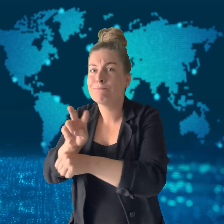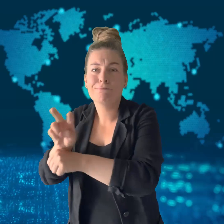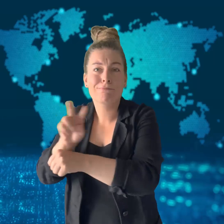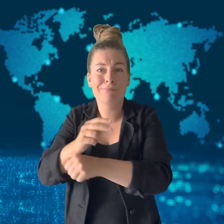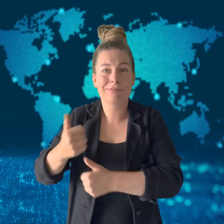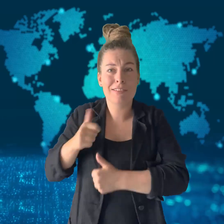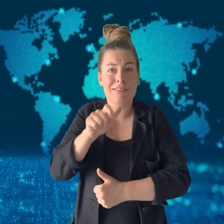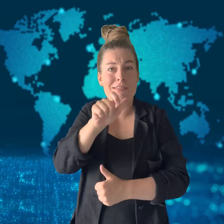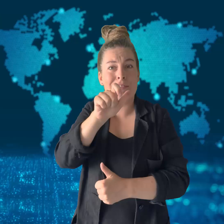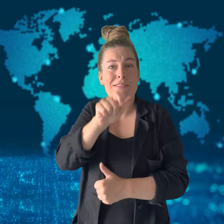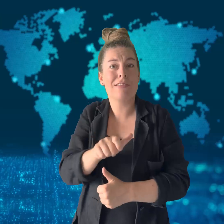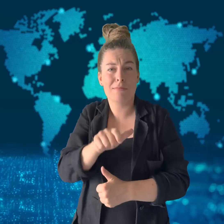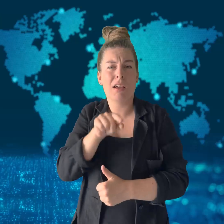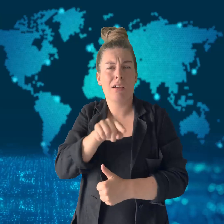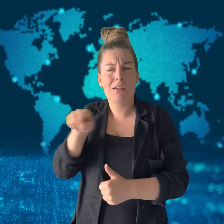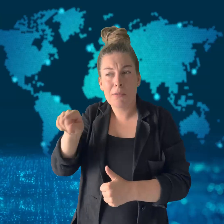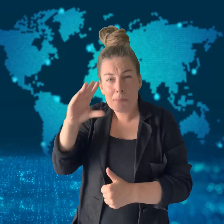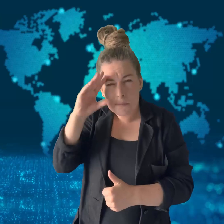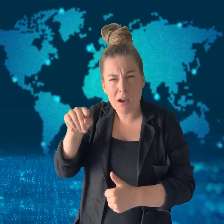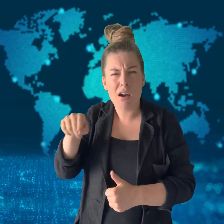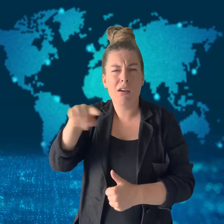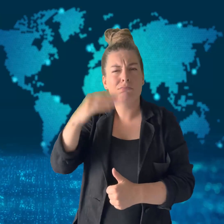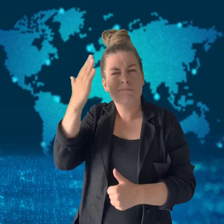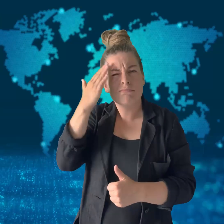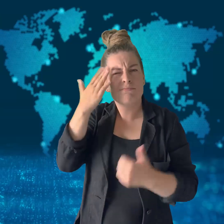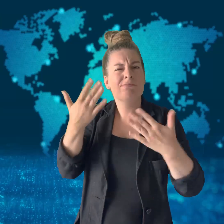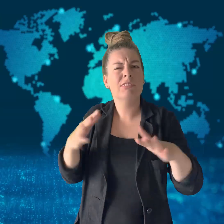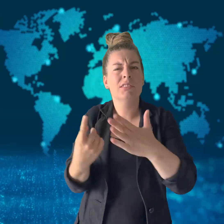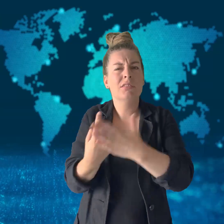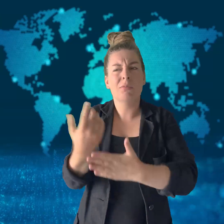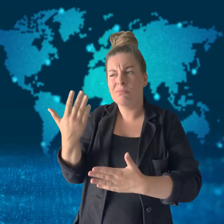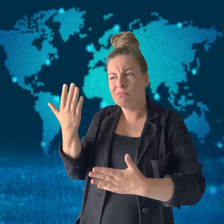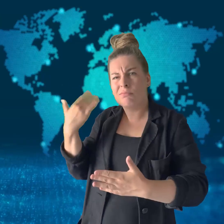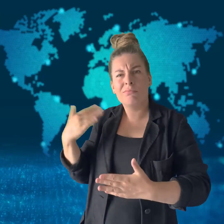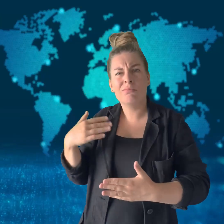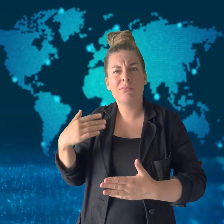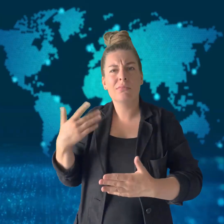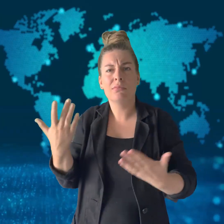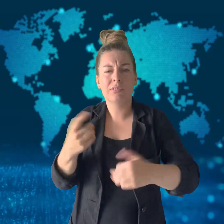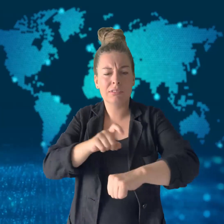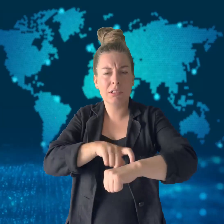Following the 2018 murder, he was sent to